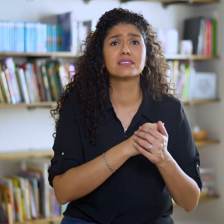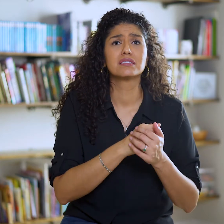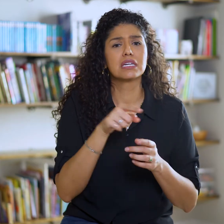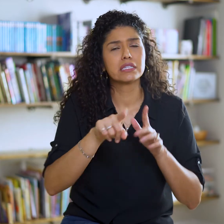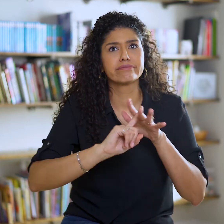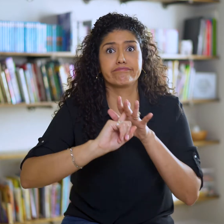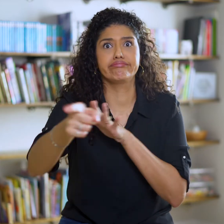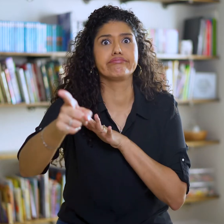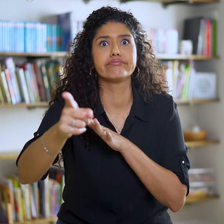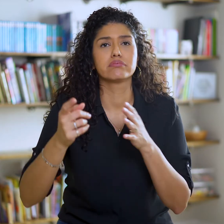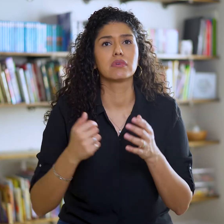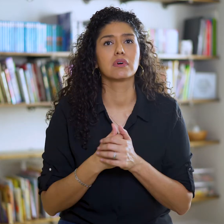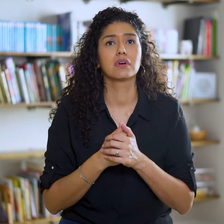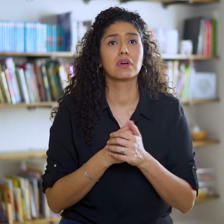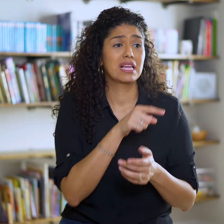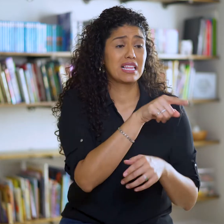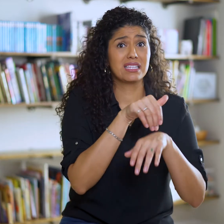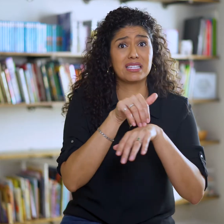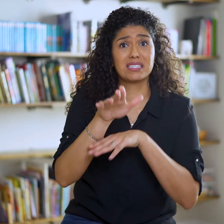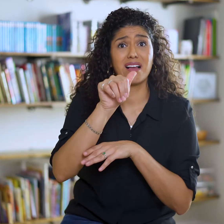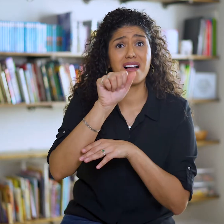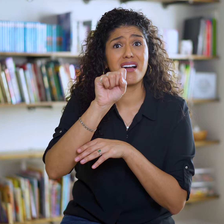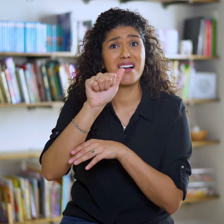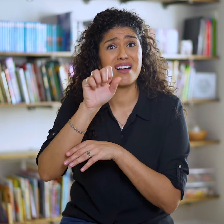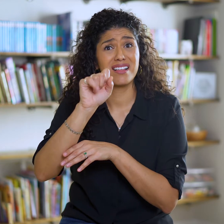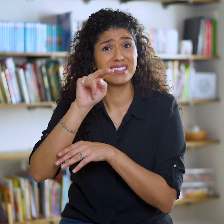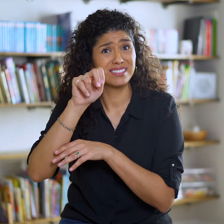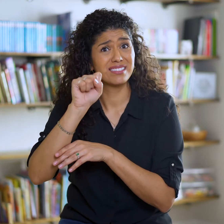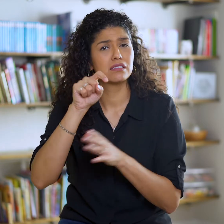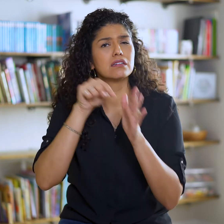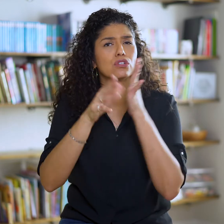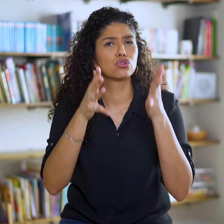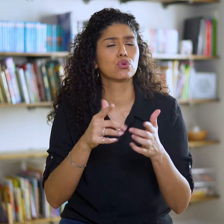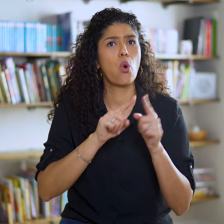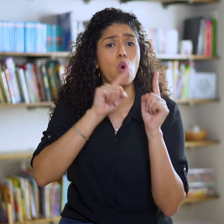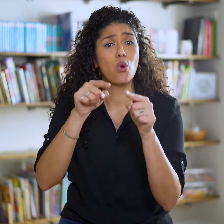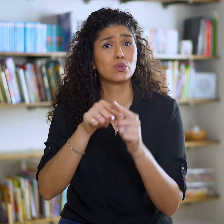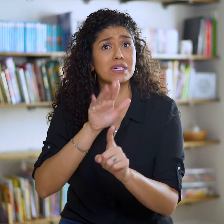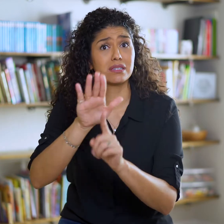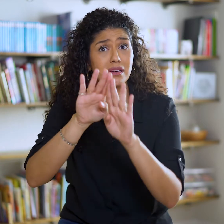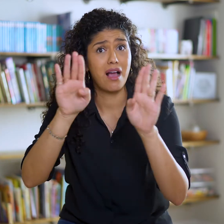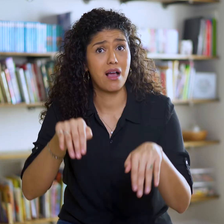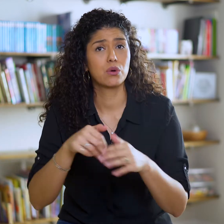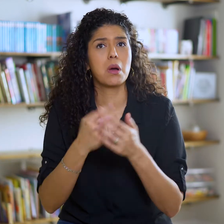David runs, and Saul sends assassins to David’s house,